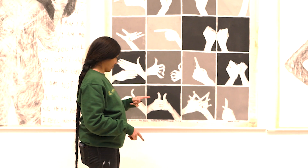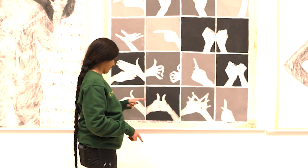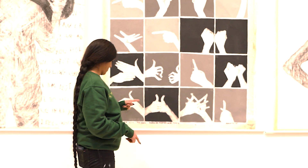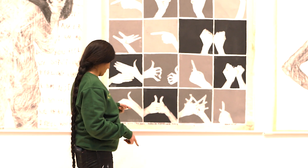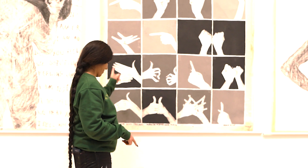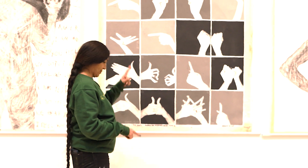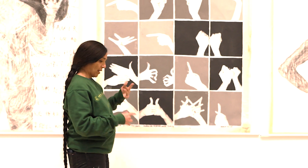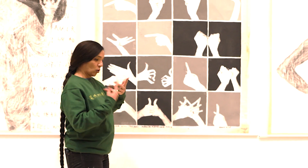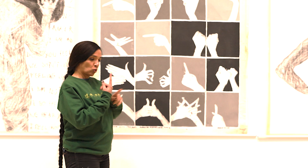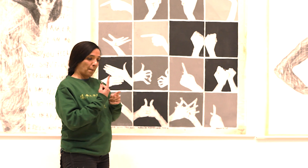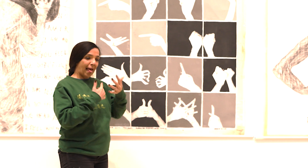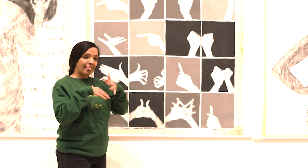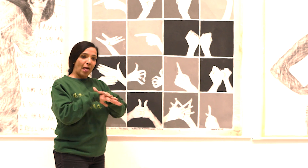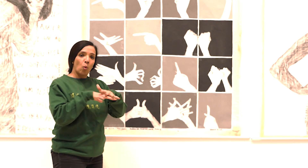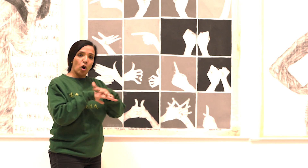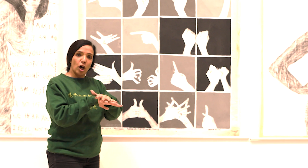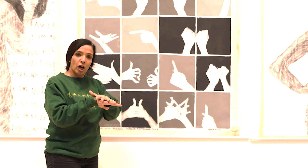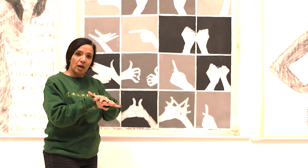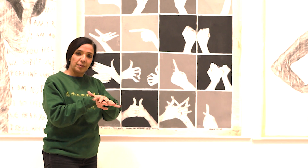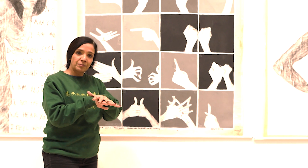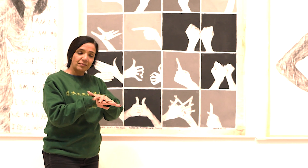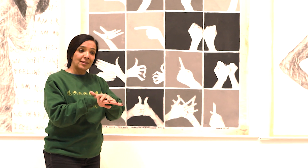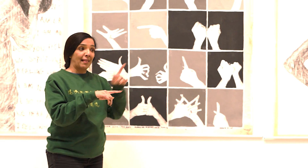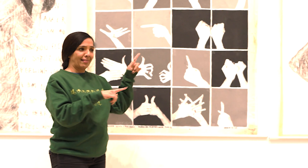So, this particular piece is about networking.